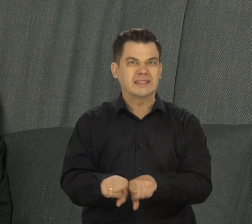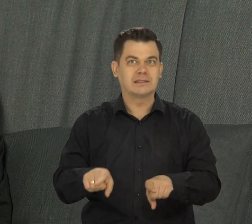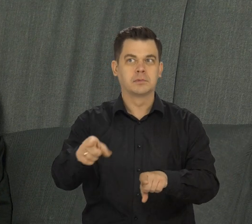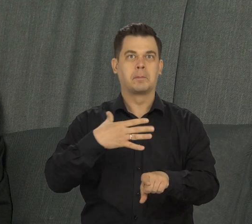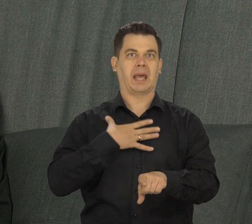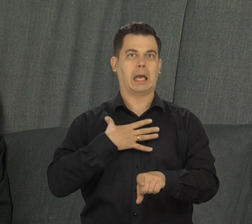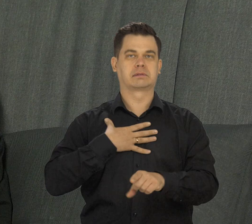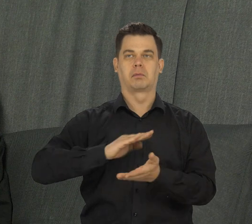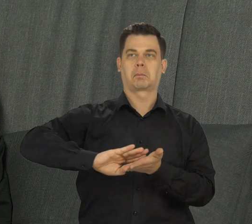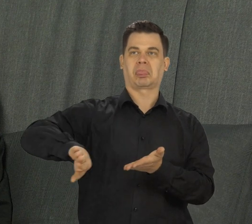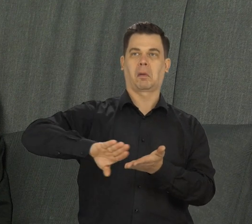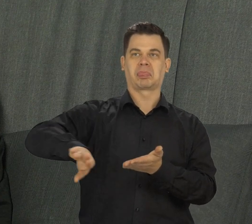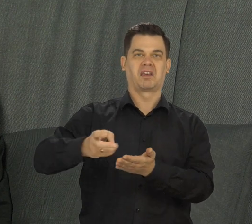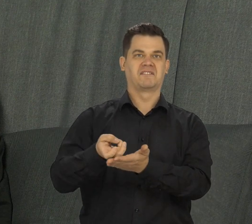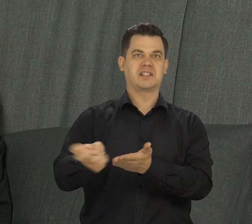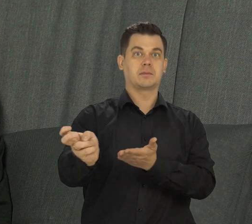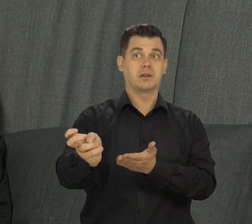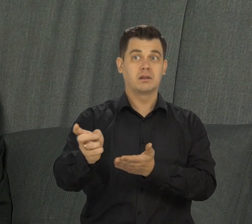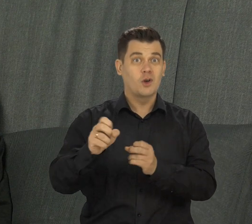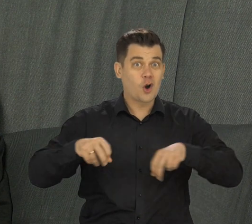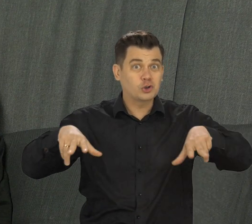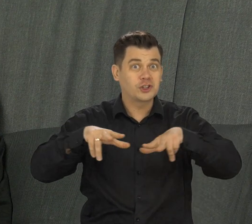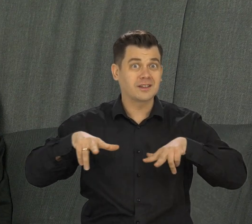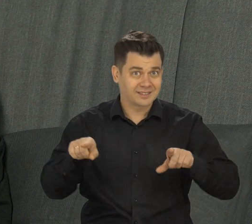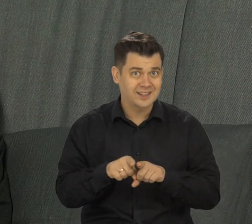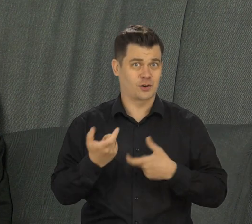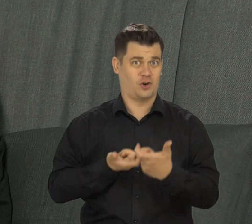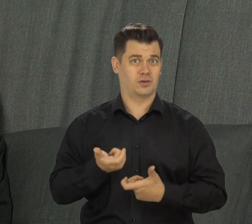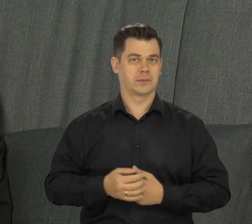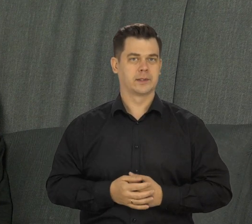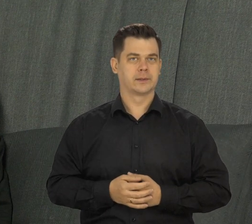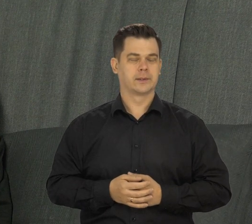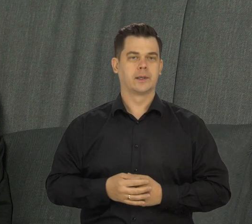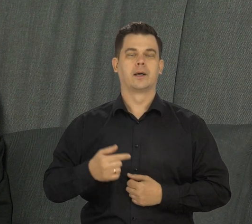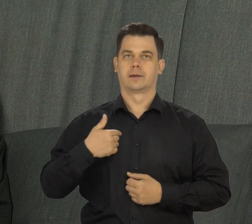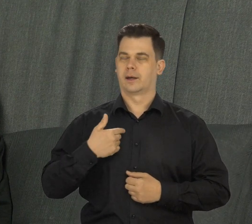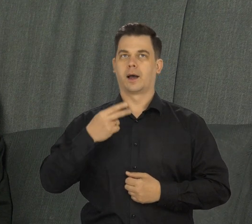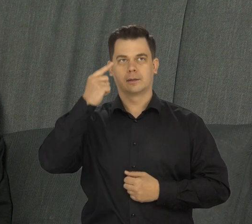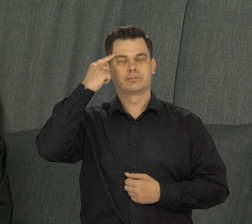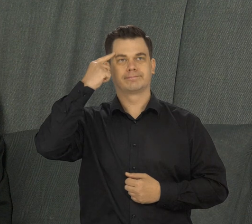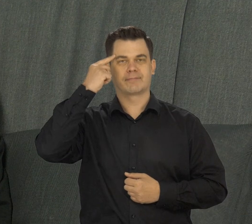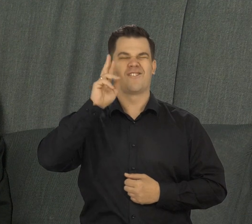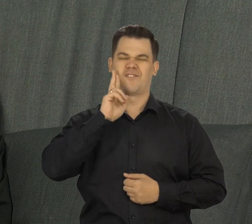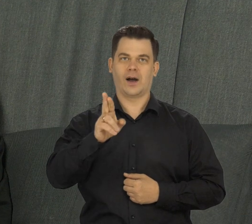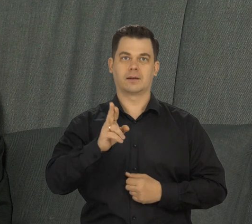and excluded even among those closest to him. Only then did I notice, how many times we sat down at the table,